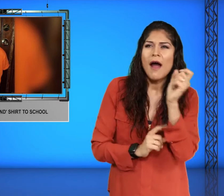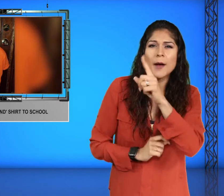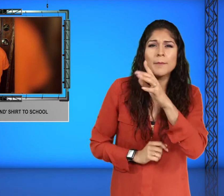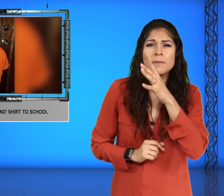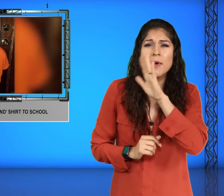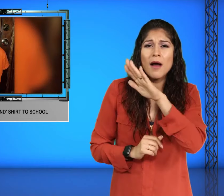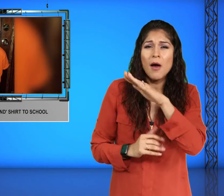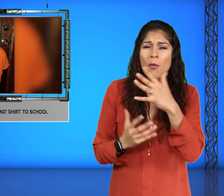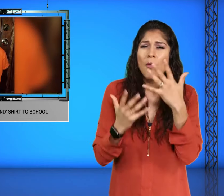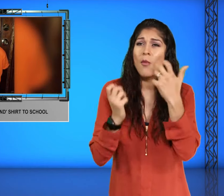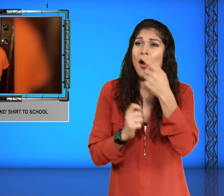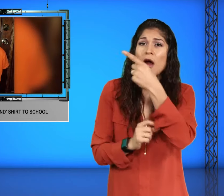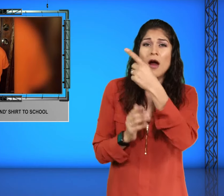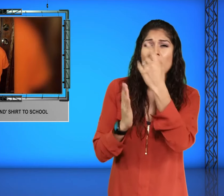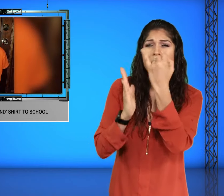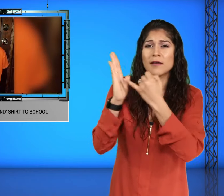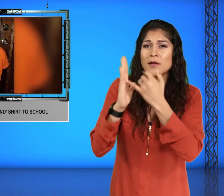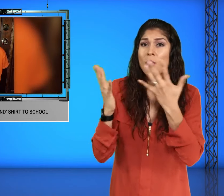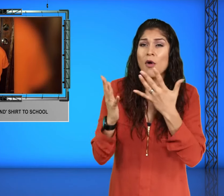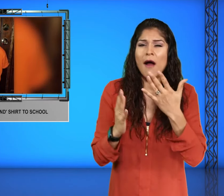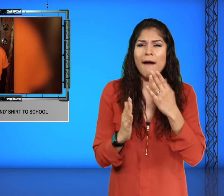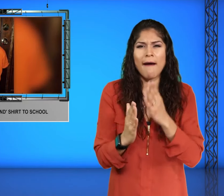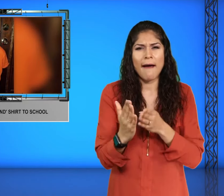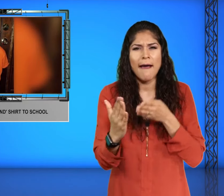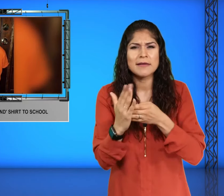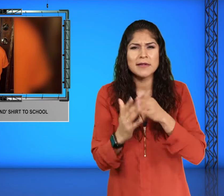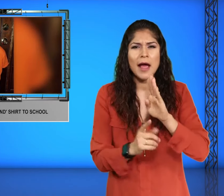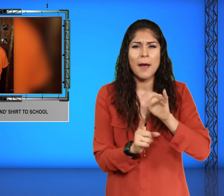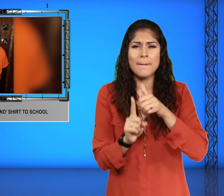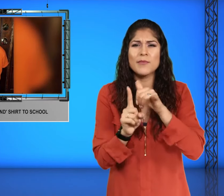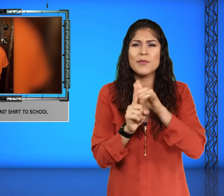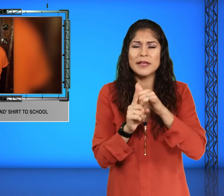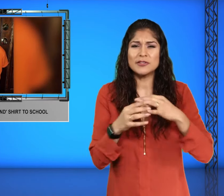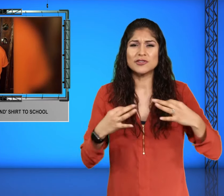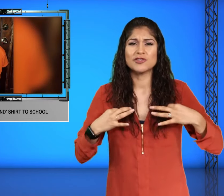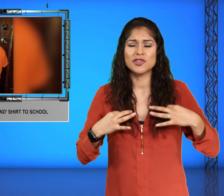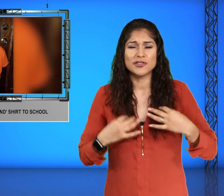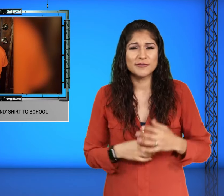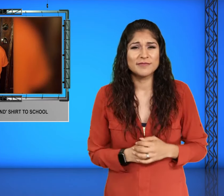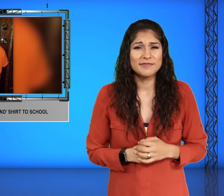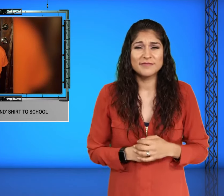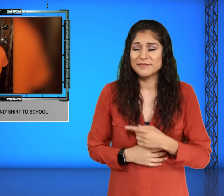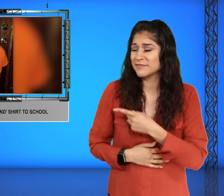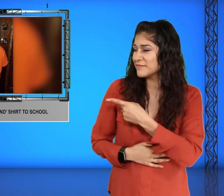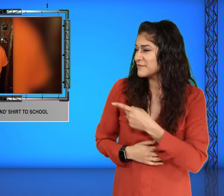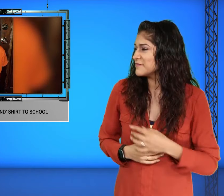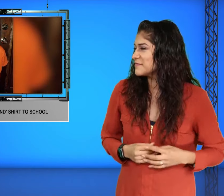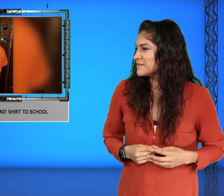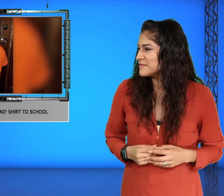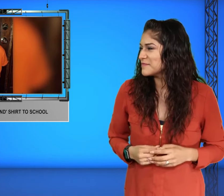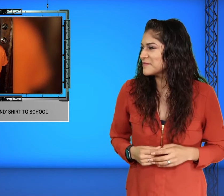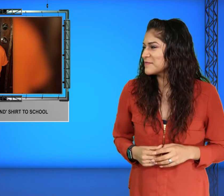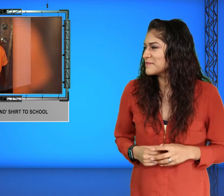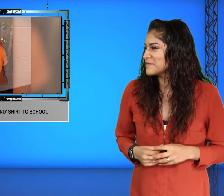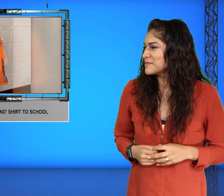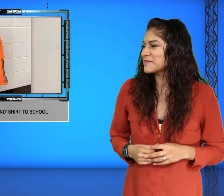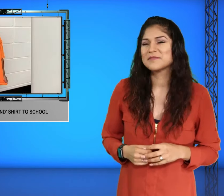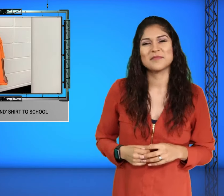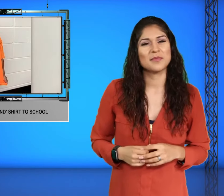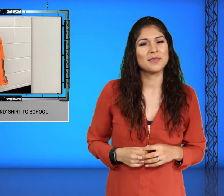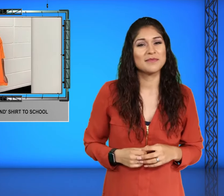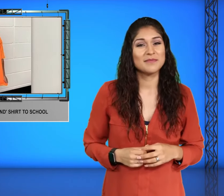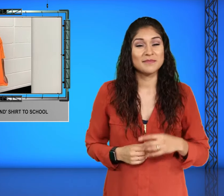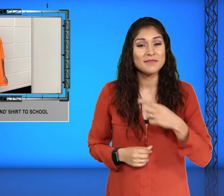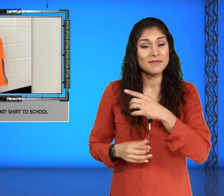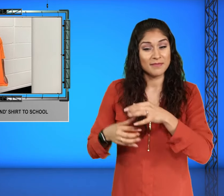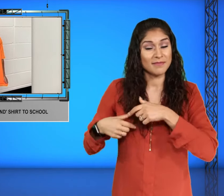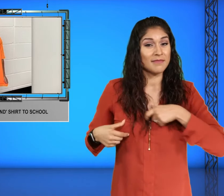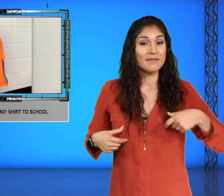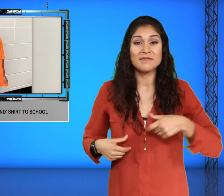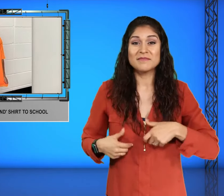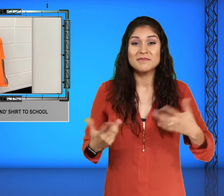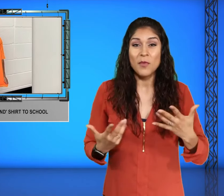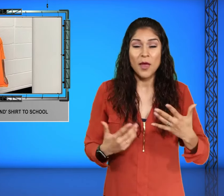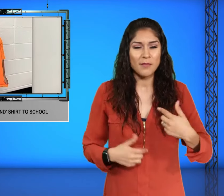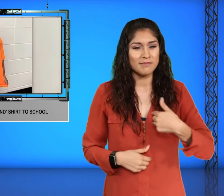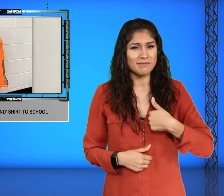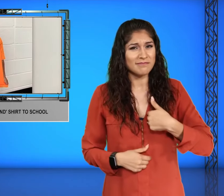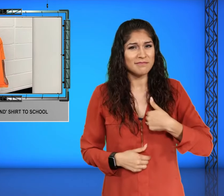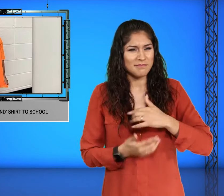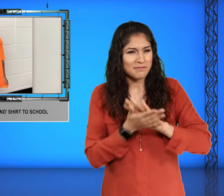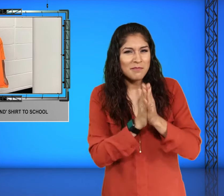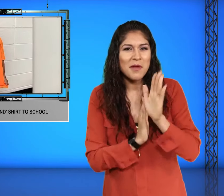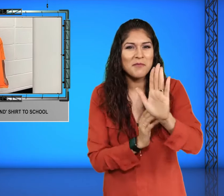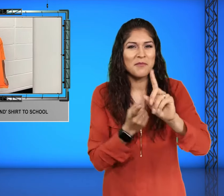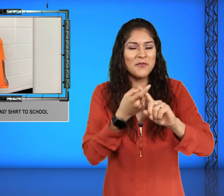Nikki Rajahn says it all started when she told her son Blake she would custom-make him